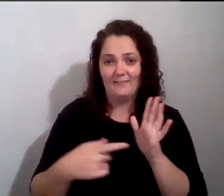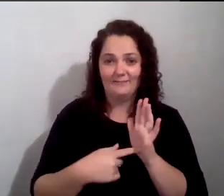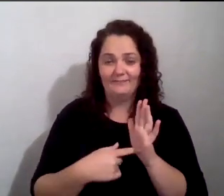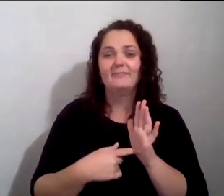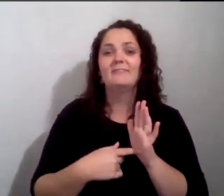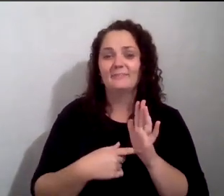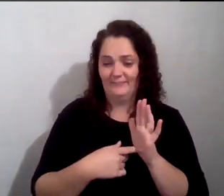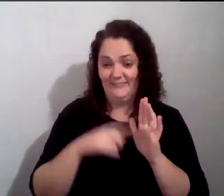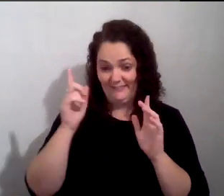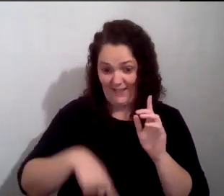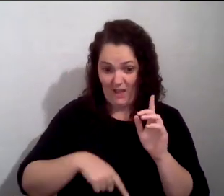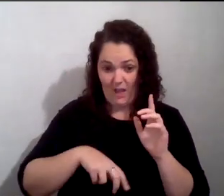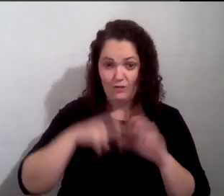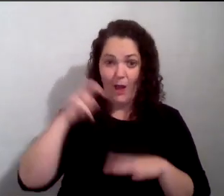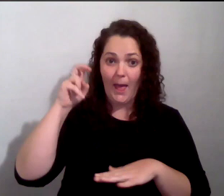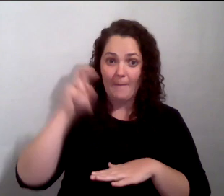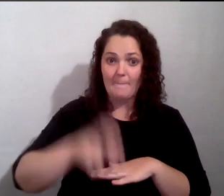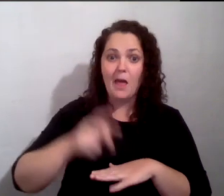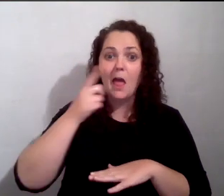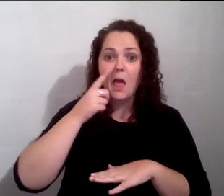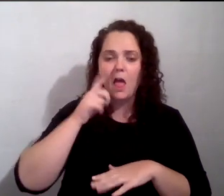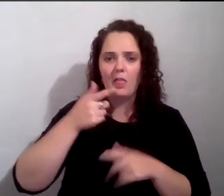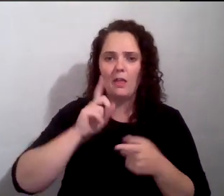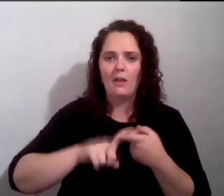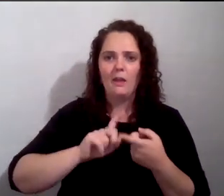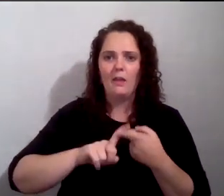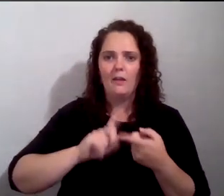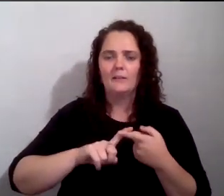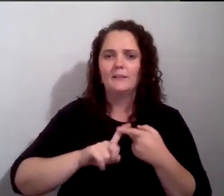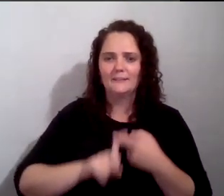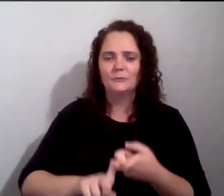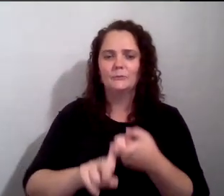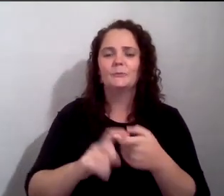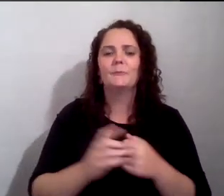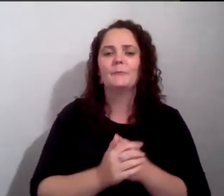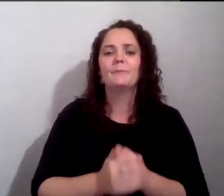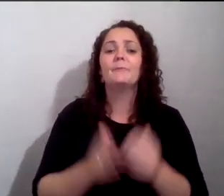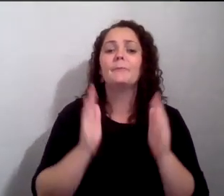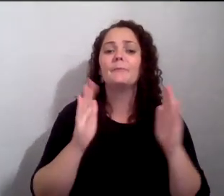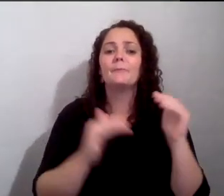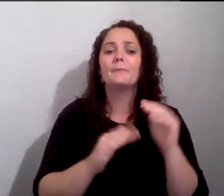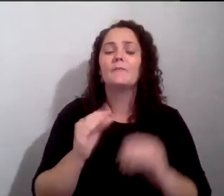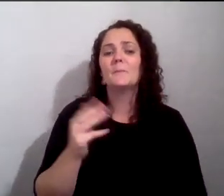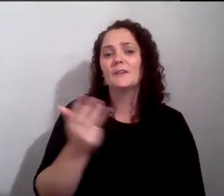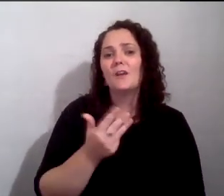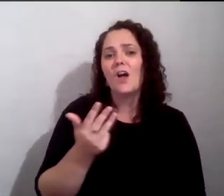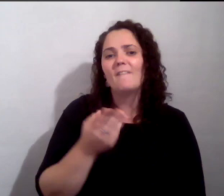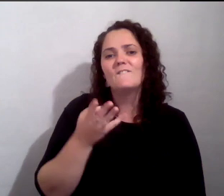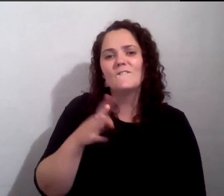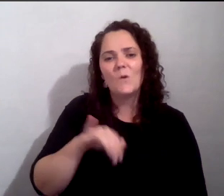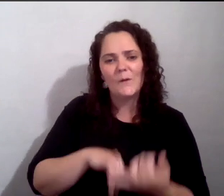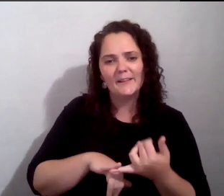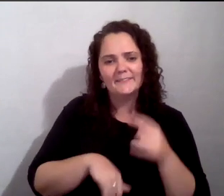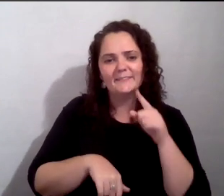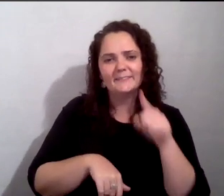this commitment kind of remains. Now within the context of the 1940s,